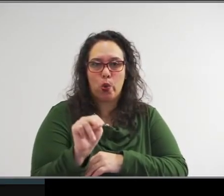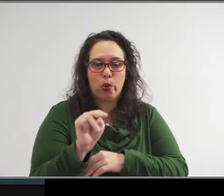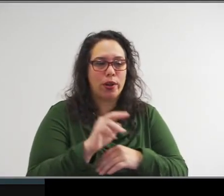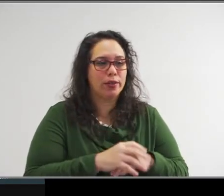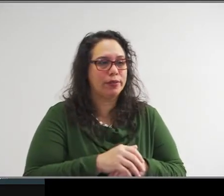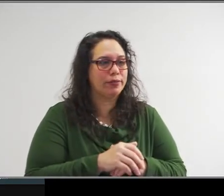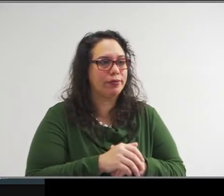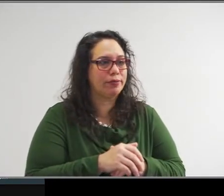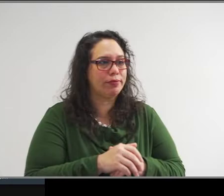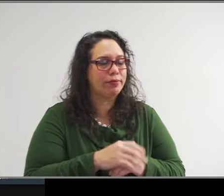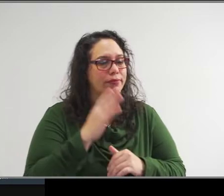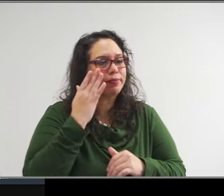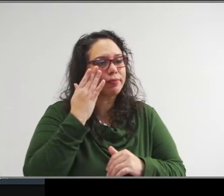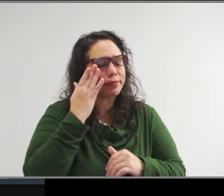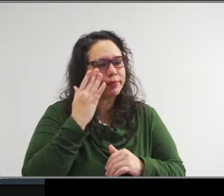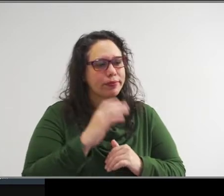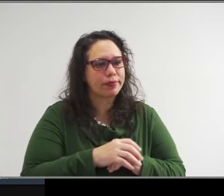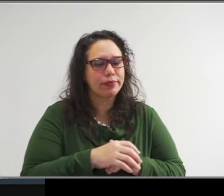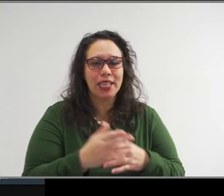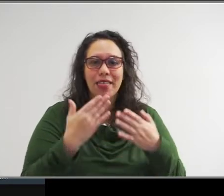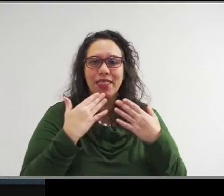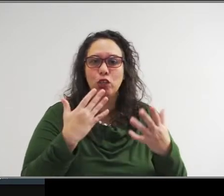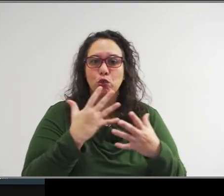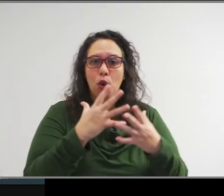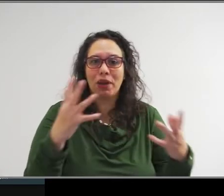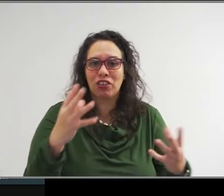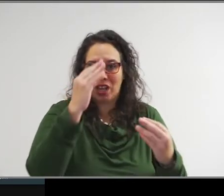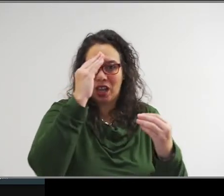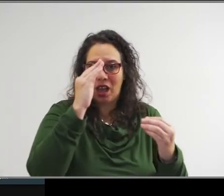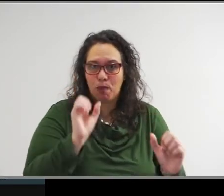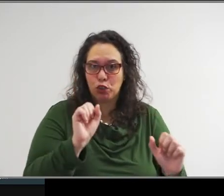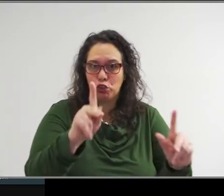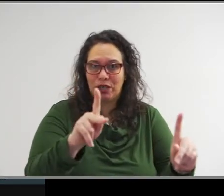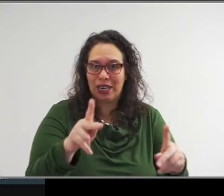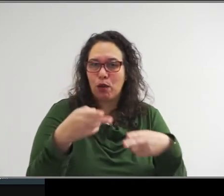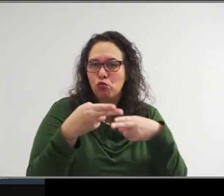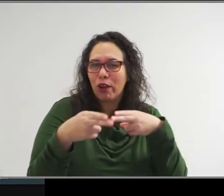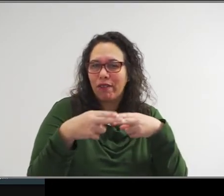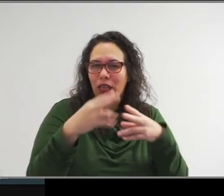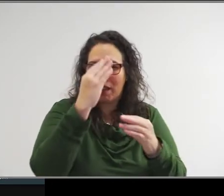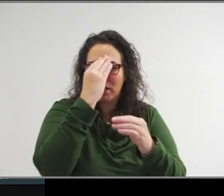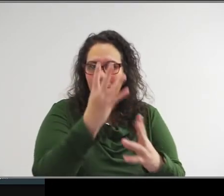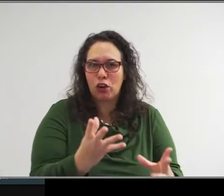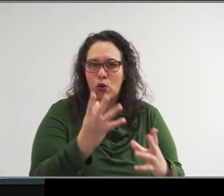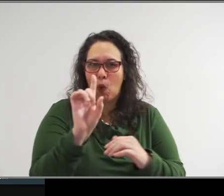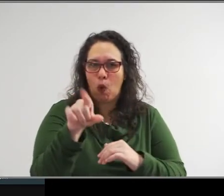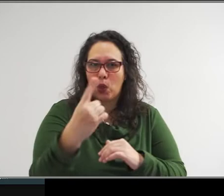Thank you so much for the opportunity. Briefly, and just for information only I want to celebrate